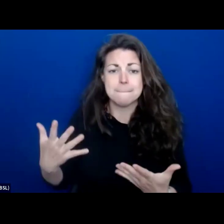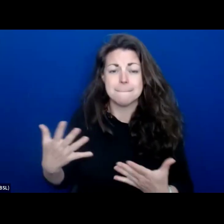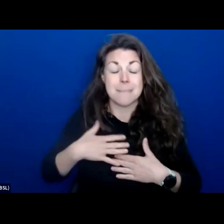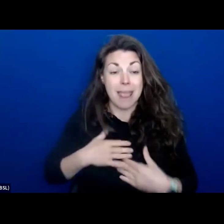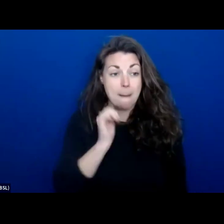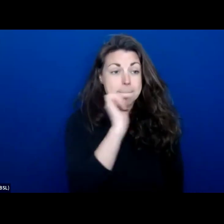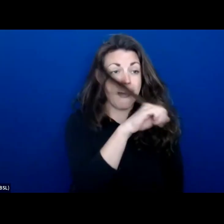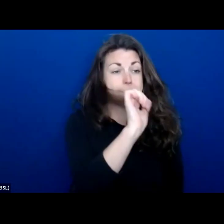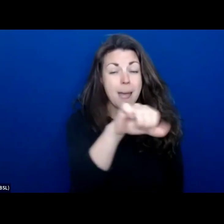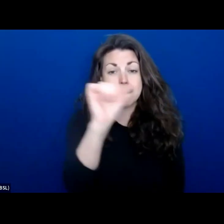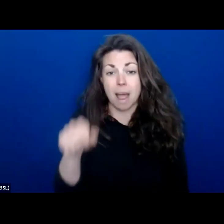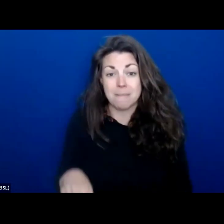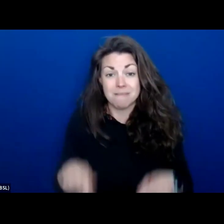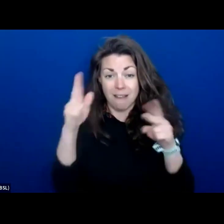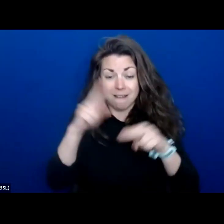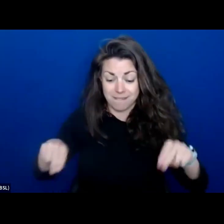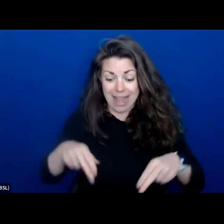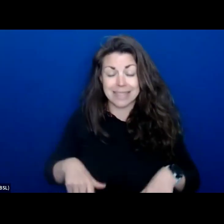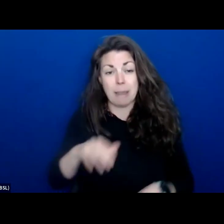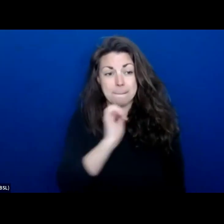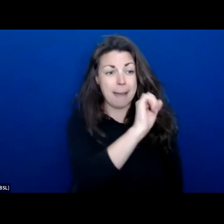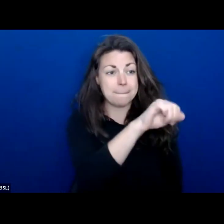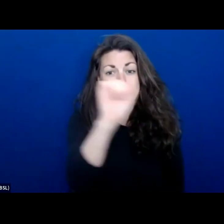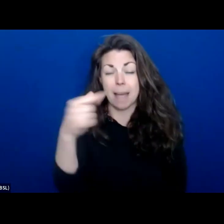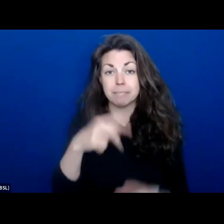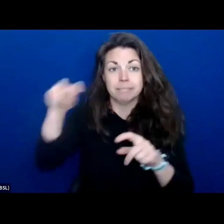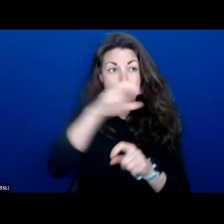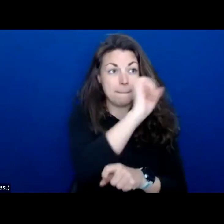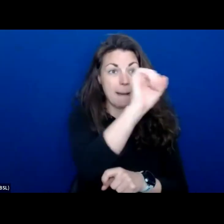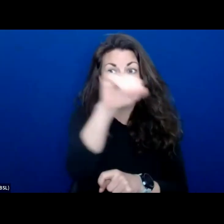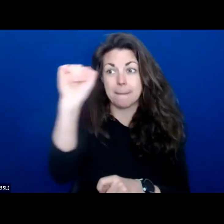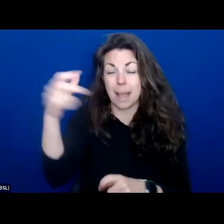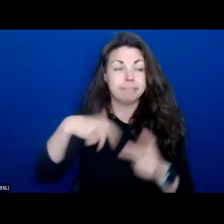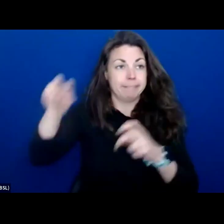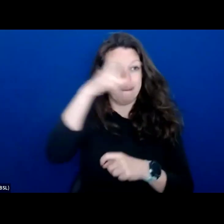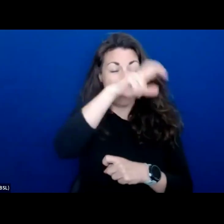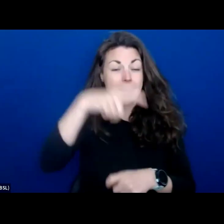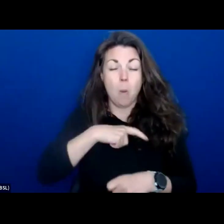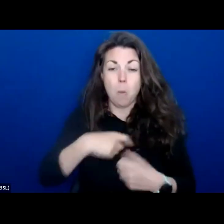was just piercing through my veins. I felt that we had to do something and that everybody